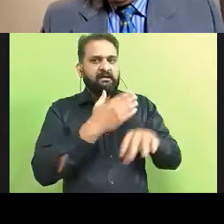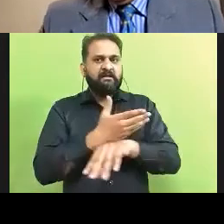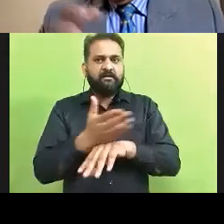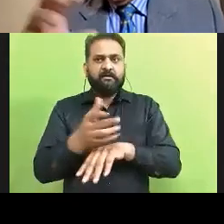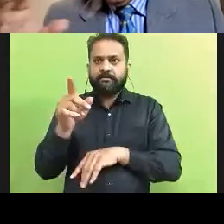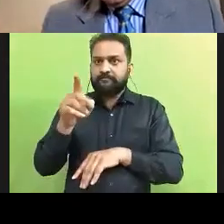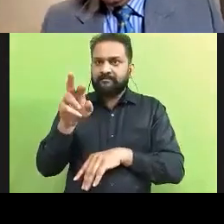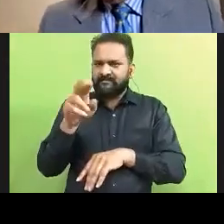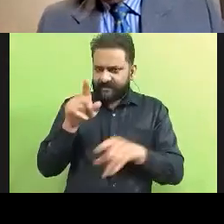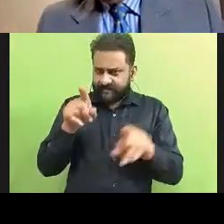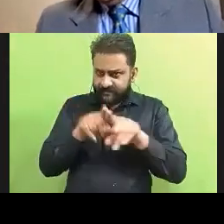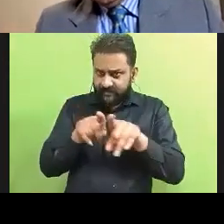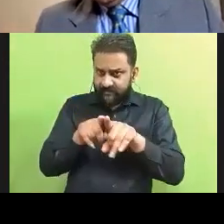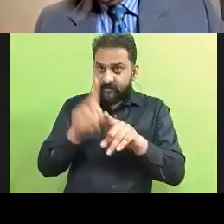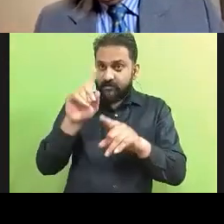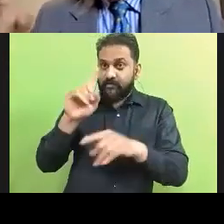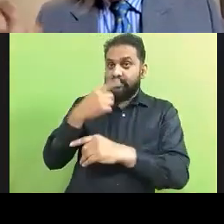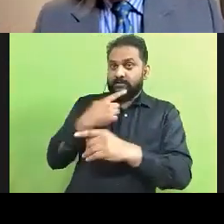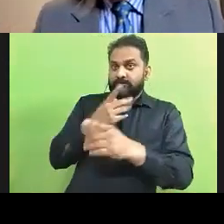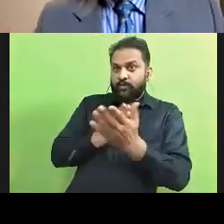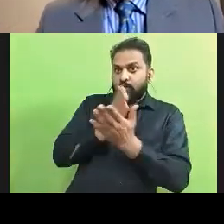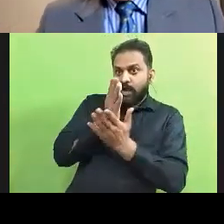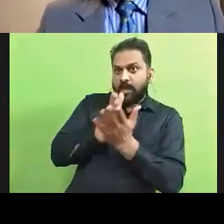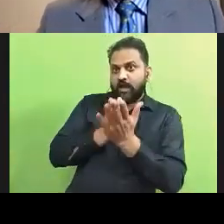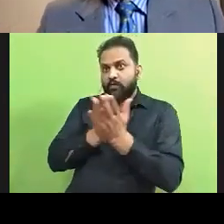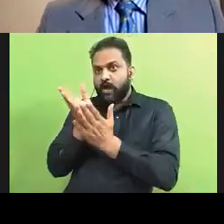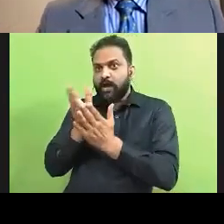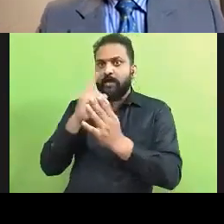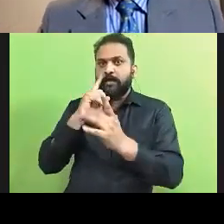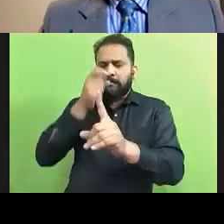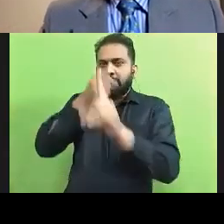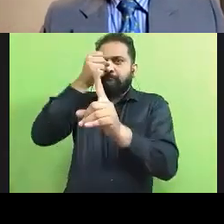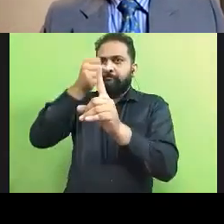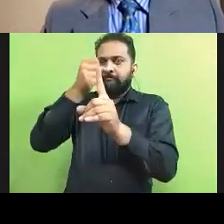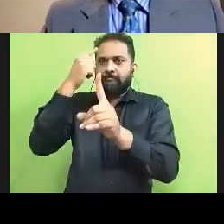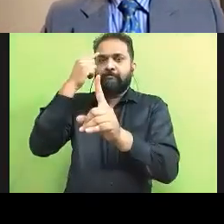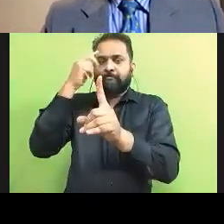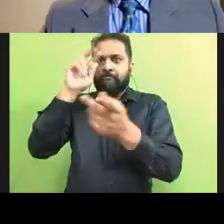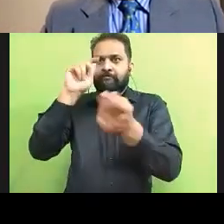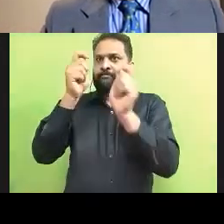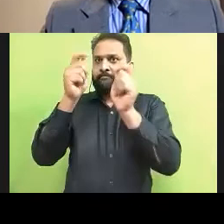we present it in a different way to create the impact and these are the things the judges